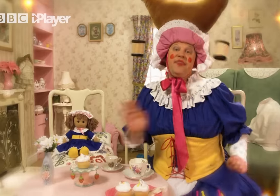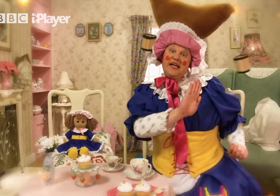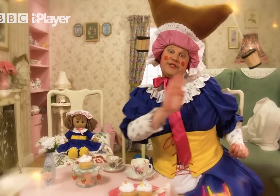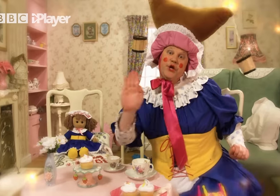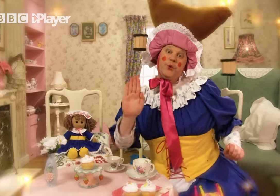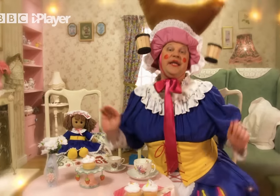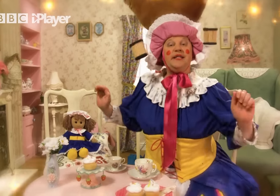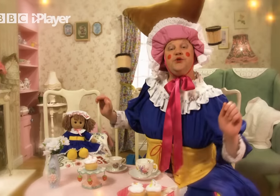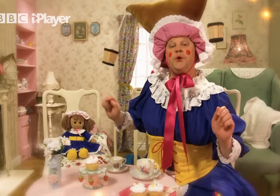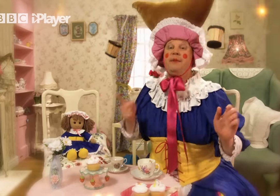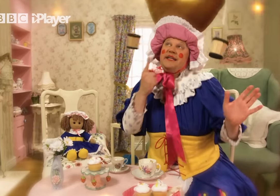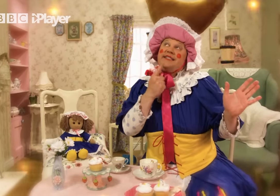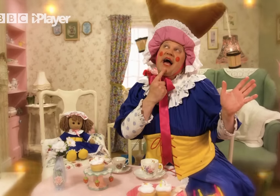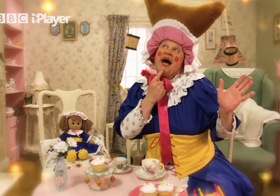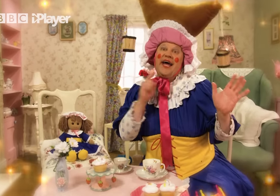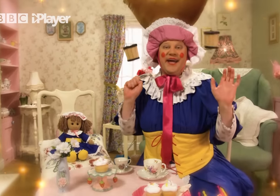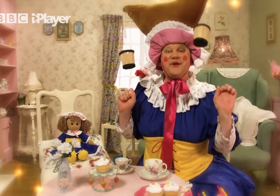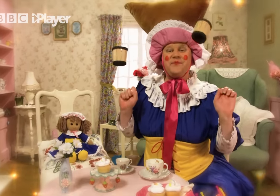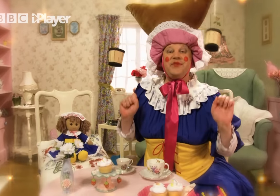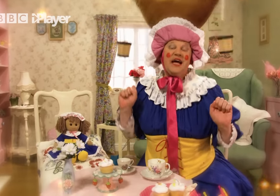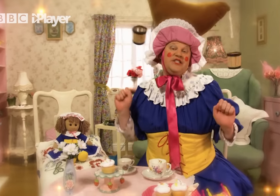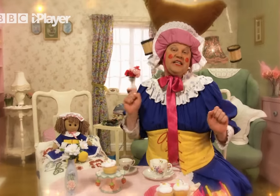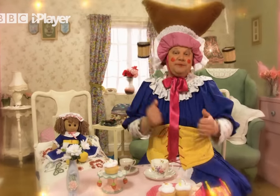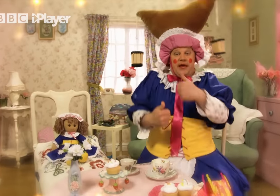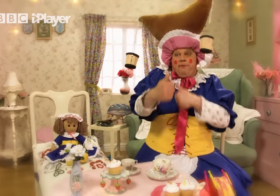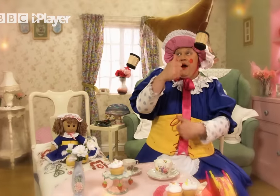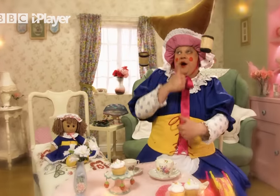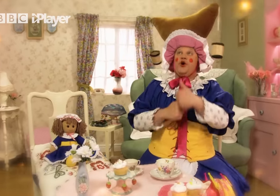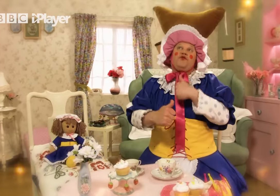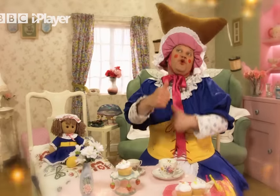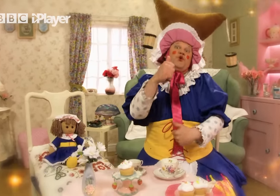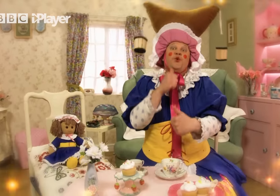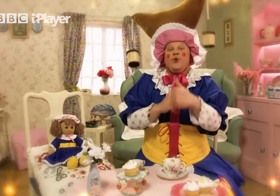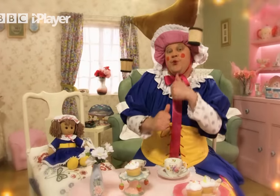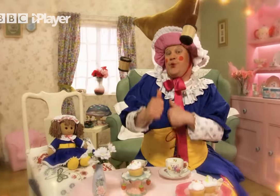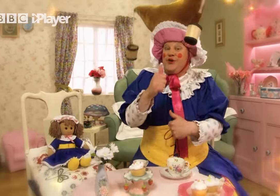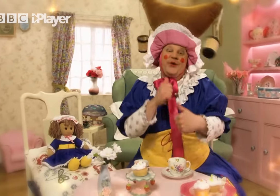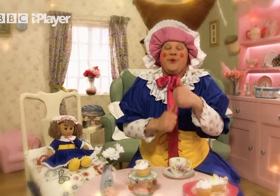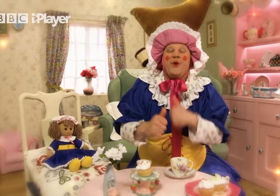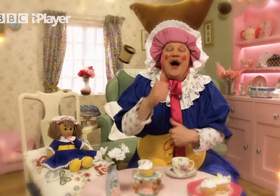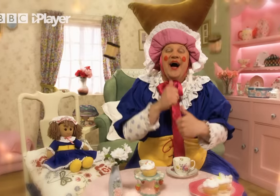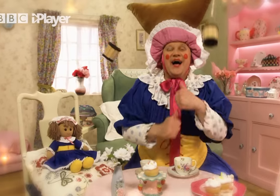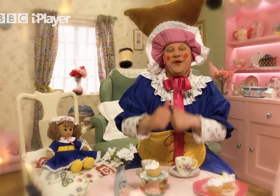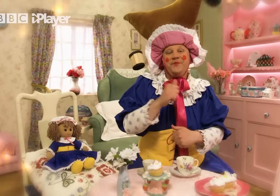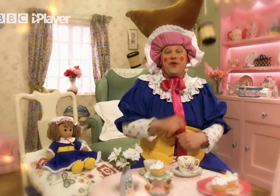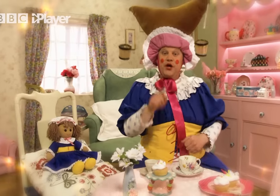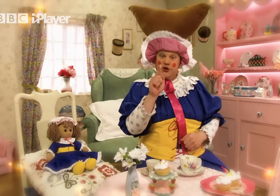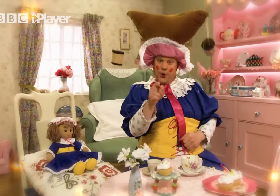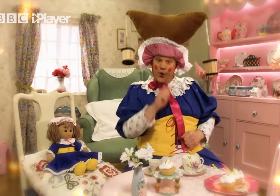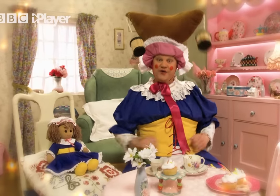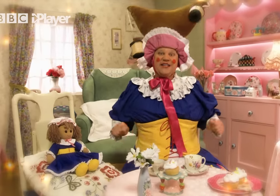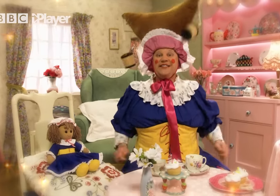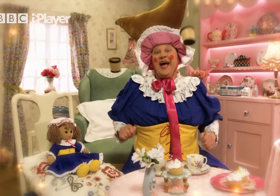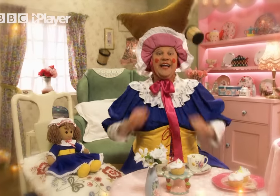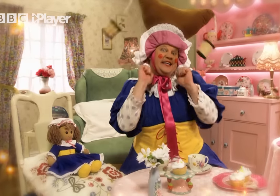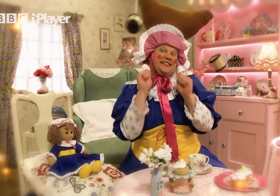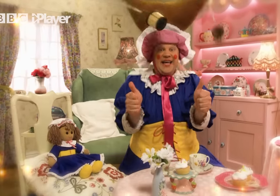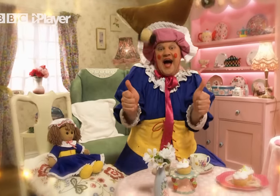there's no need to be shy just be proud of who you are you're a shining